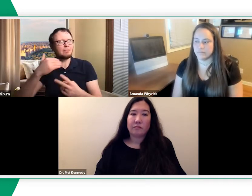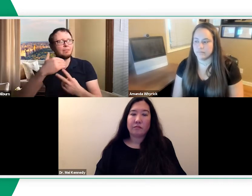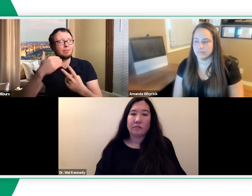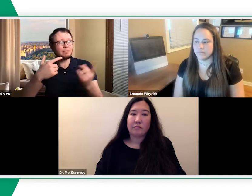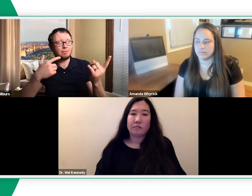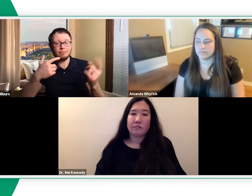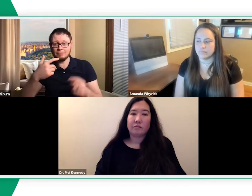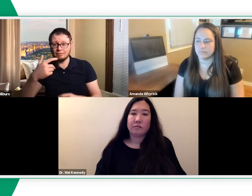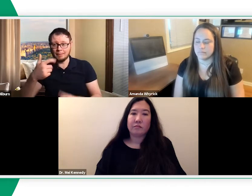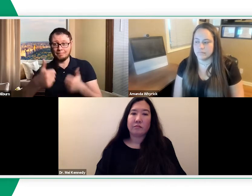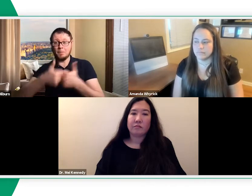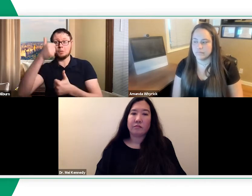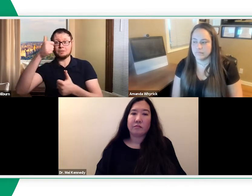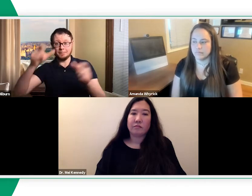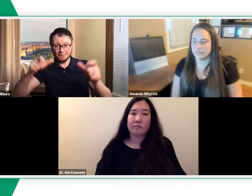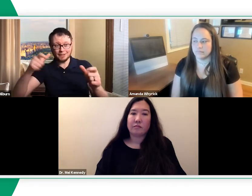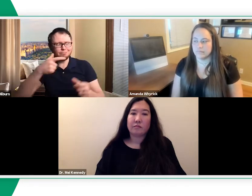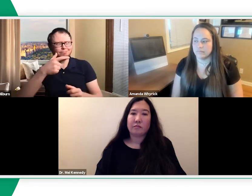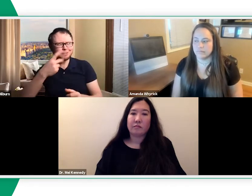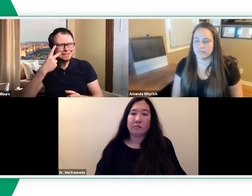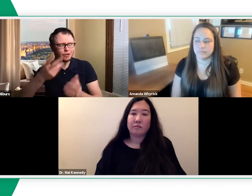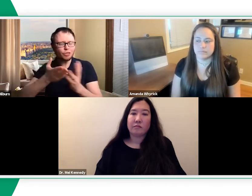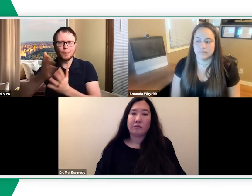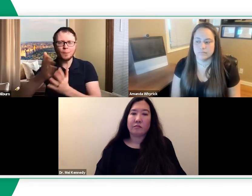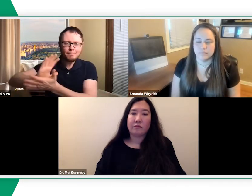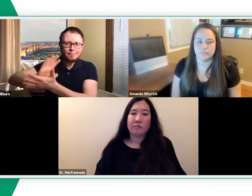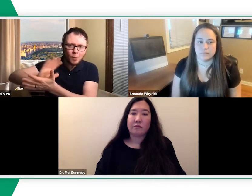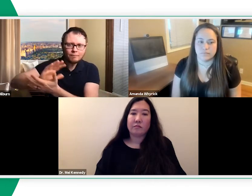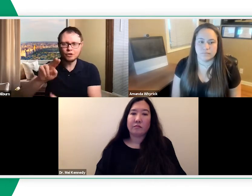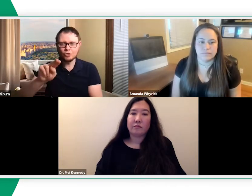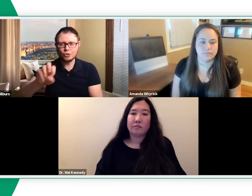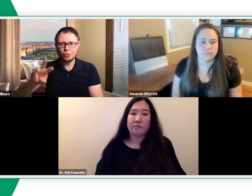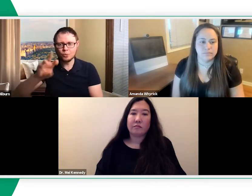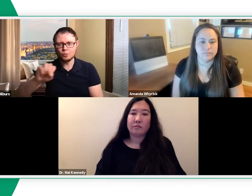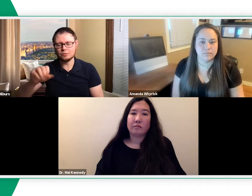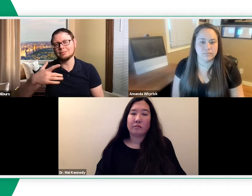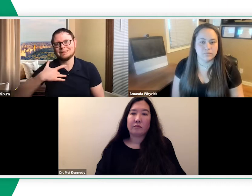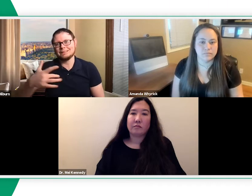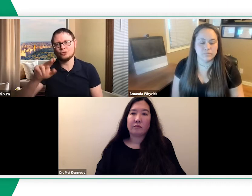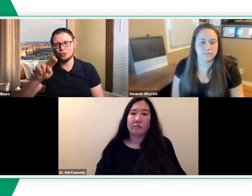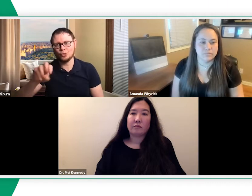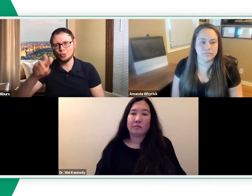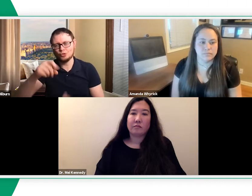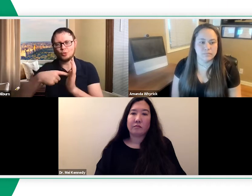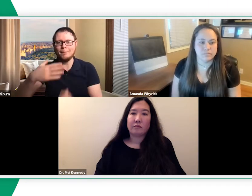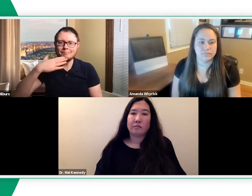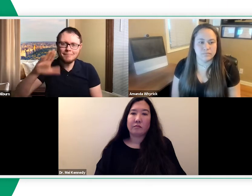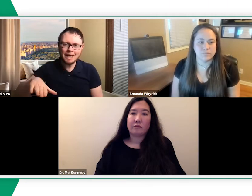in their education. Most people saw the concept of cybersecurity